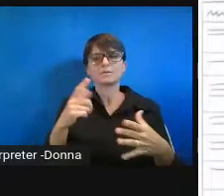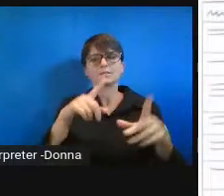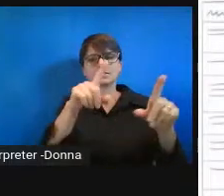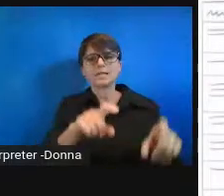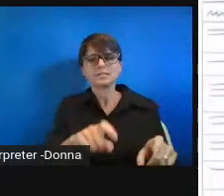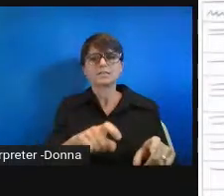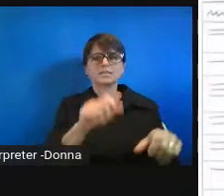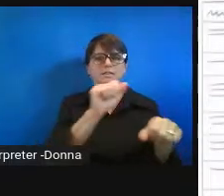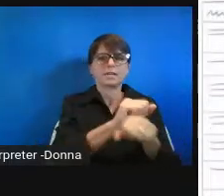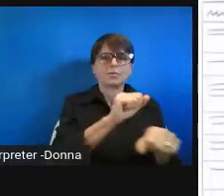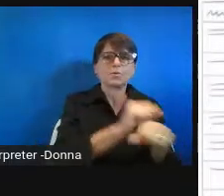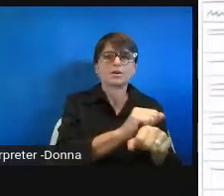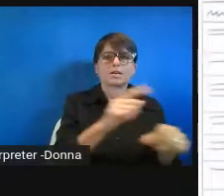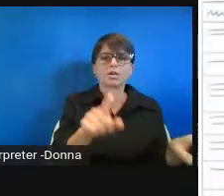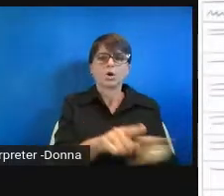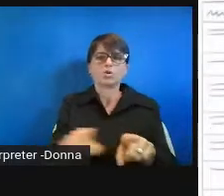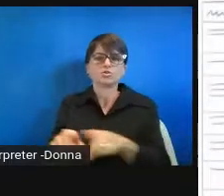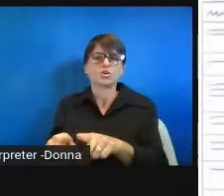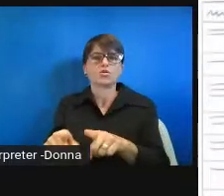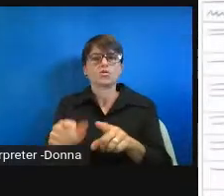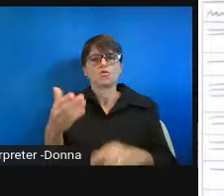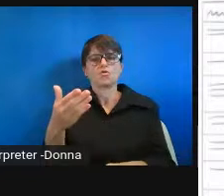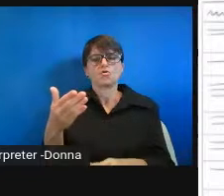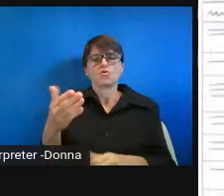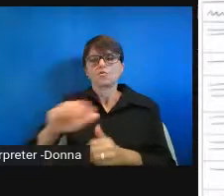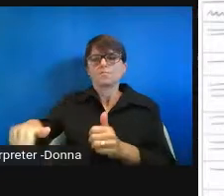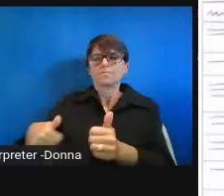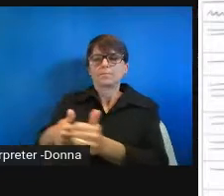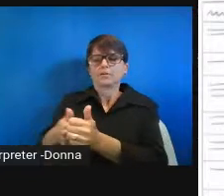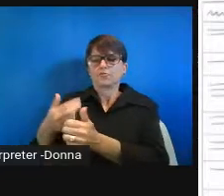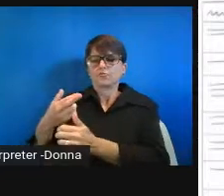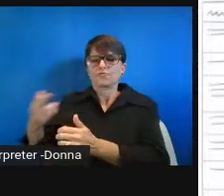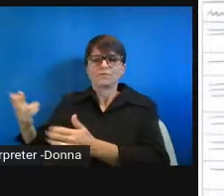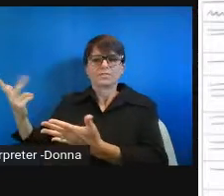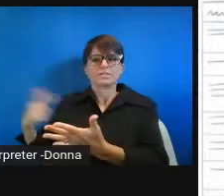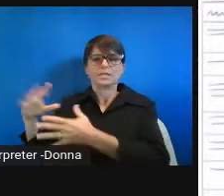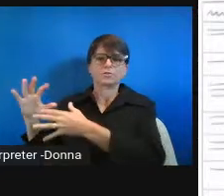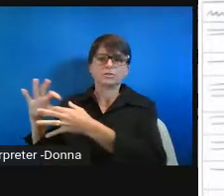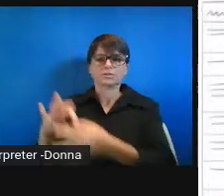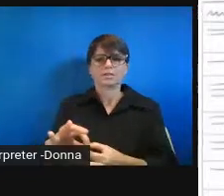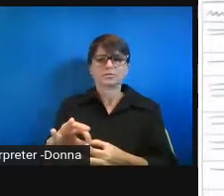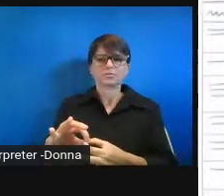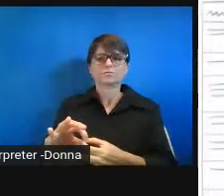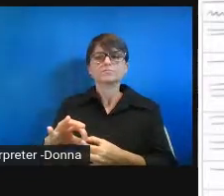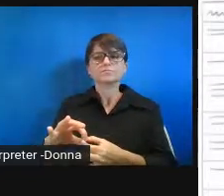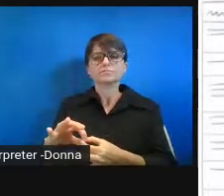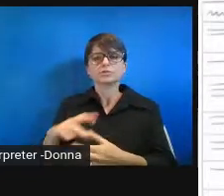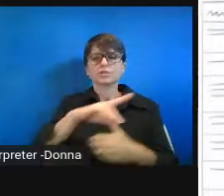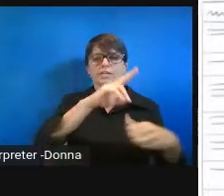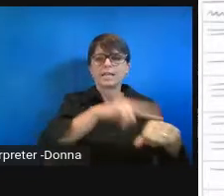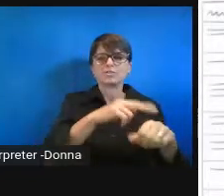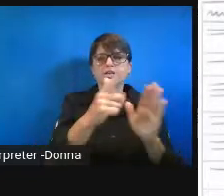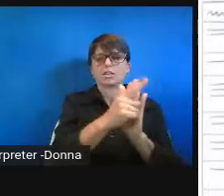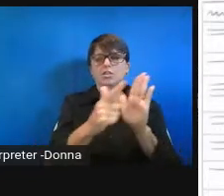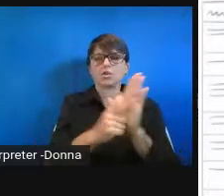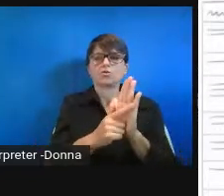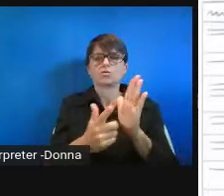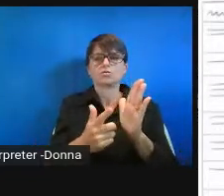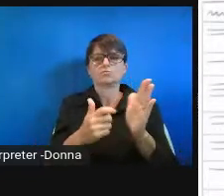It depends on which country your website operates and in what sector your website operates.